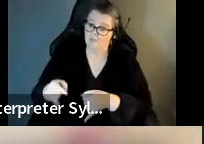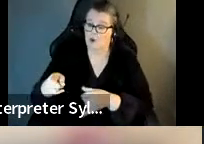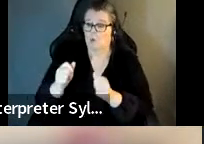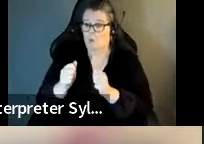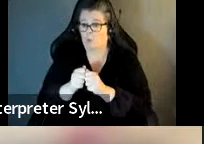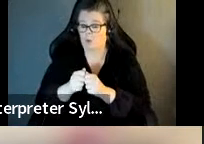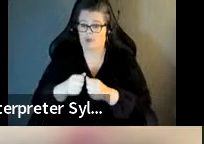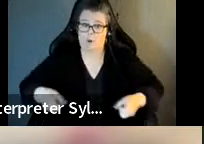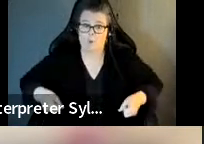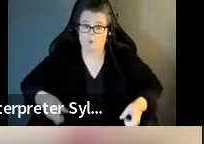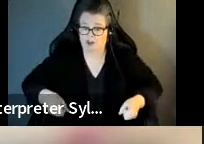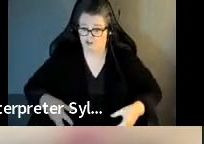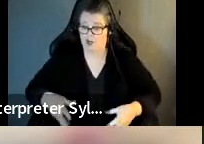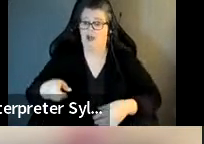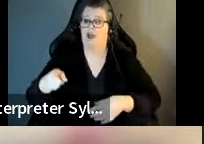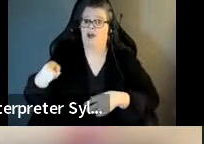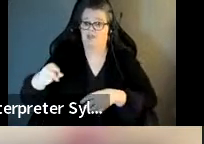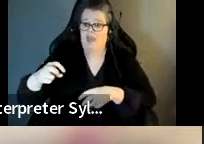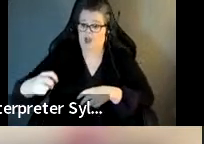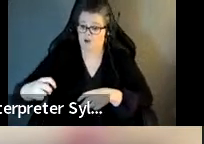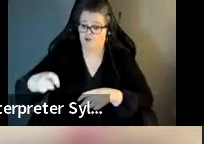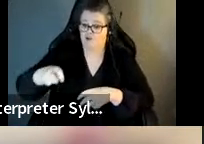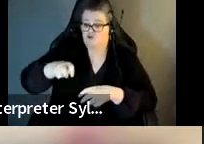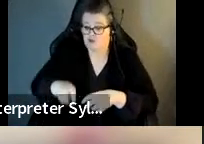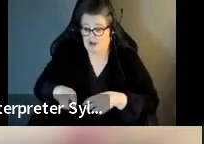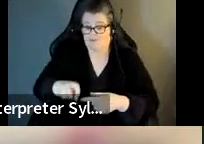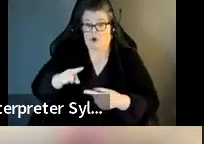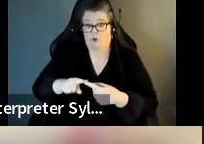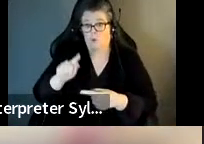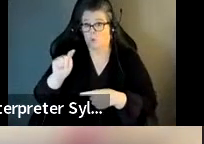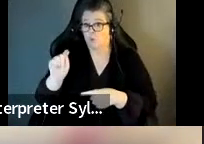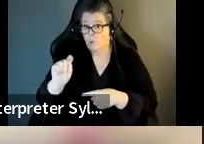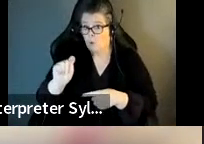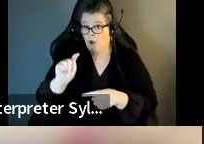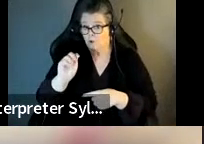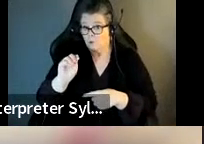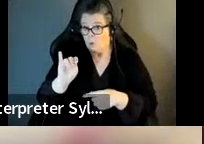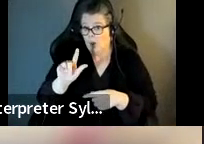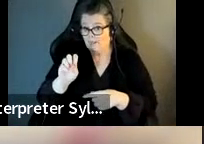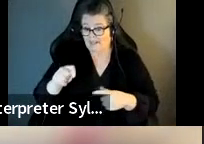downward on to that surface, that lower surface from their higher-up wheelchair, then the